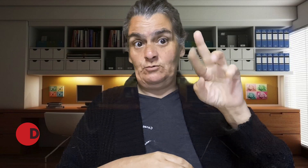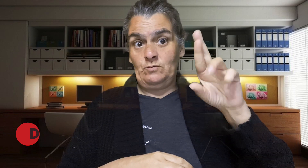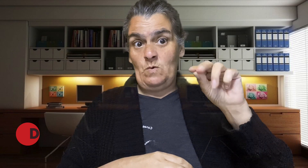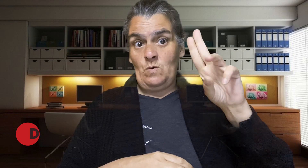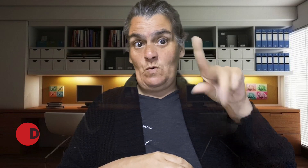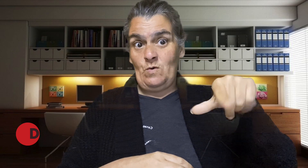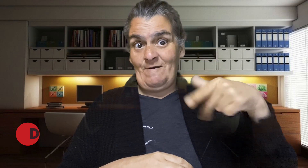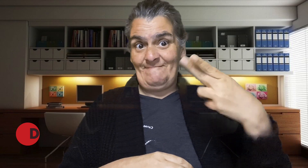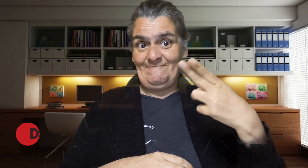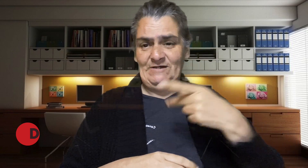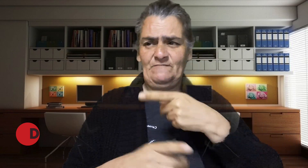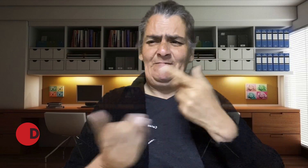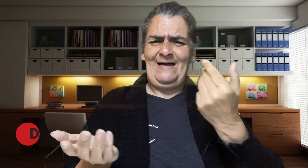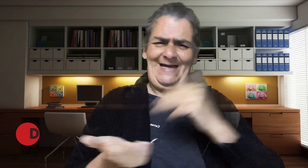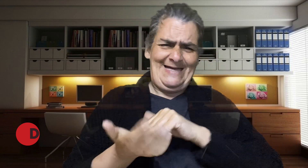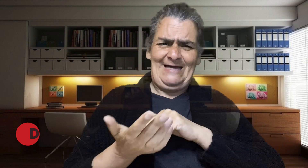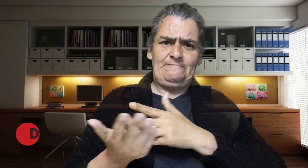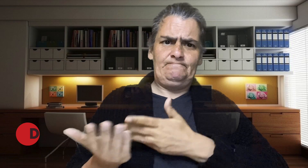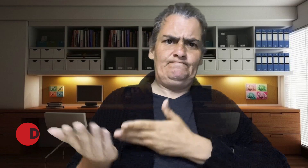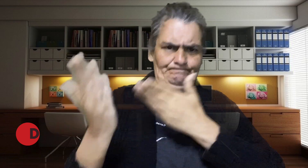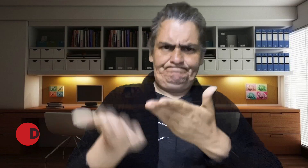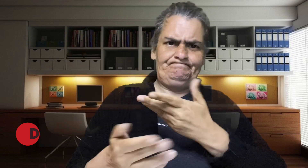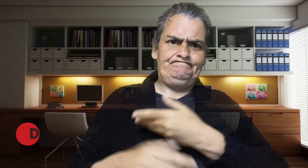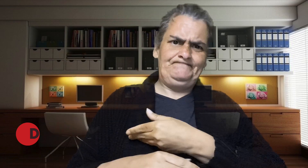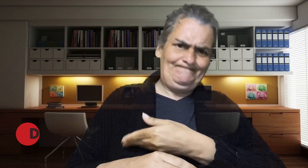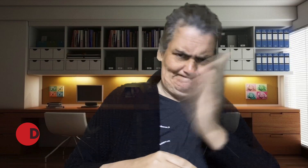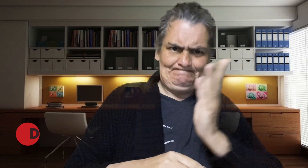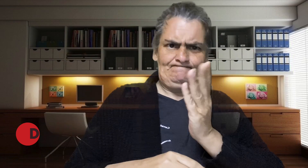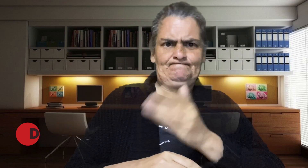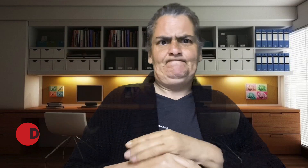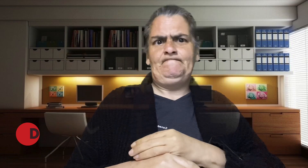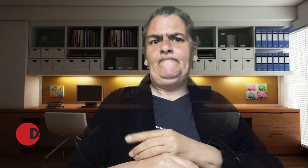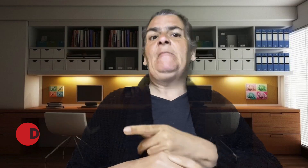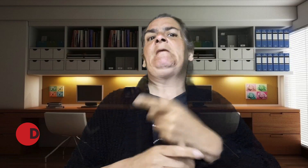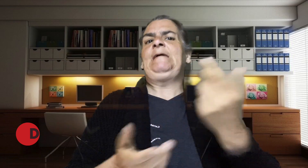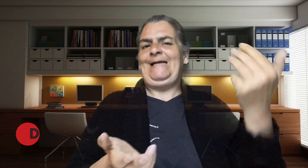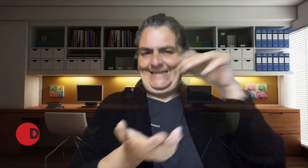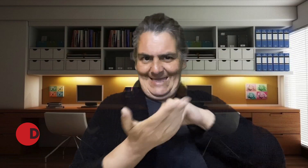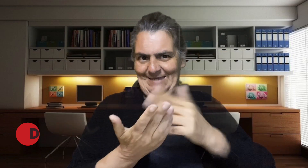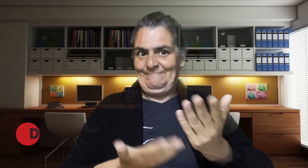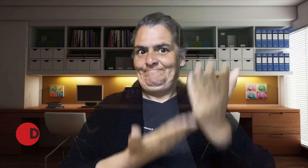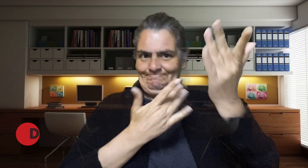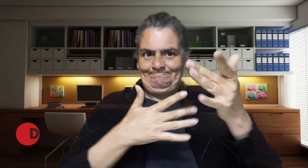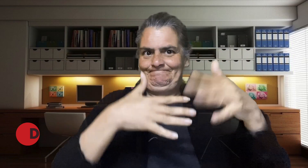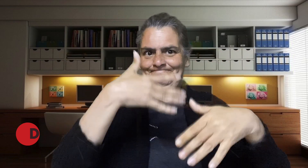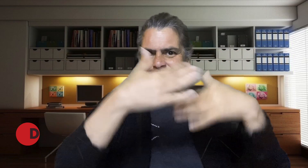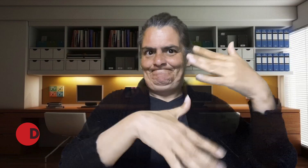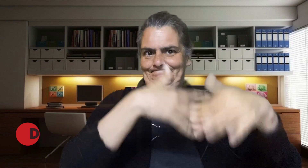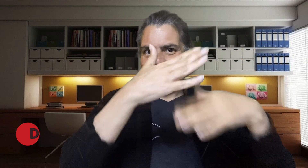not satisfied with it. It has passed but